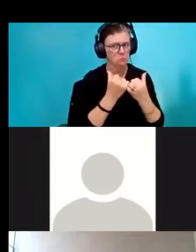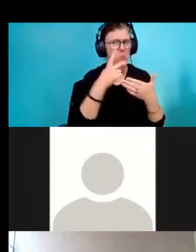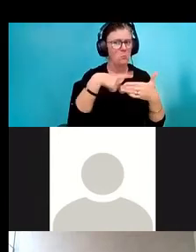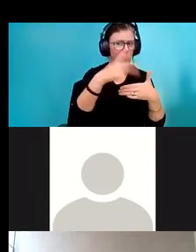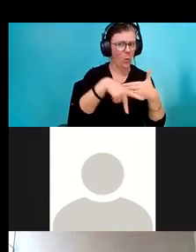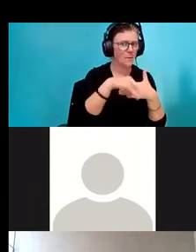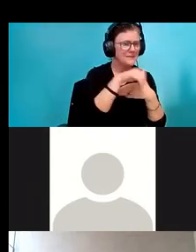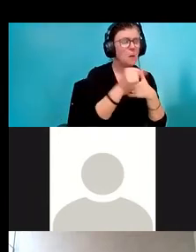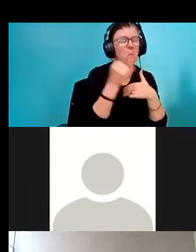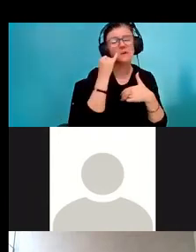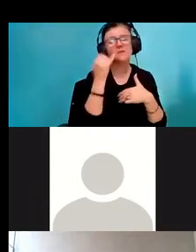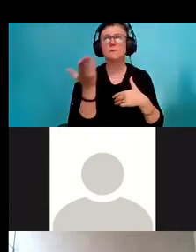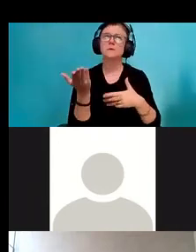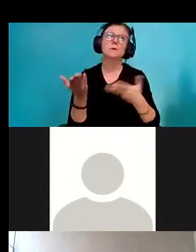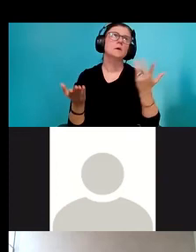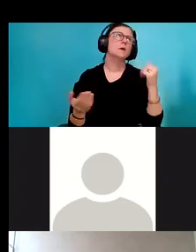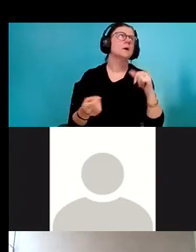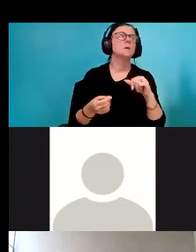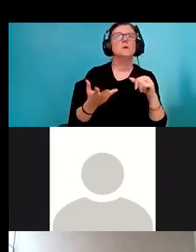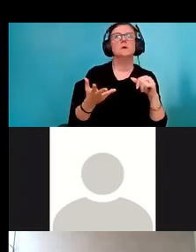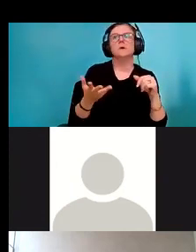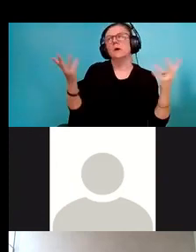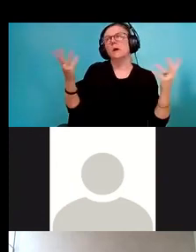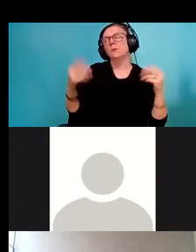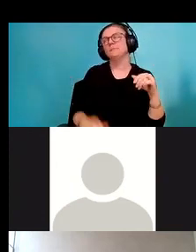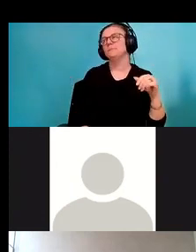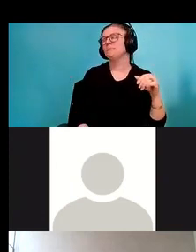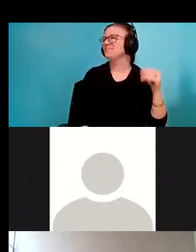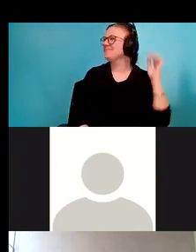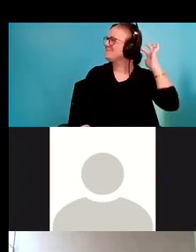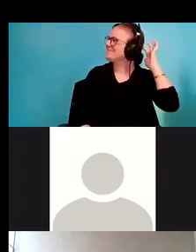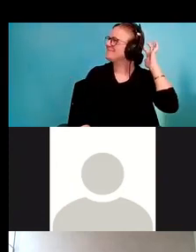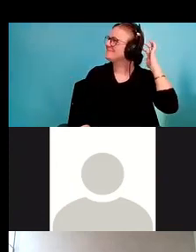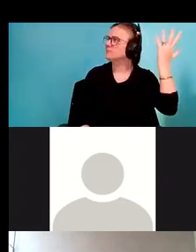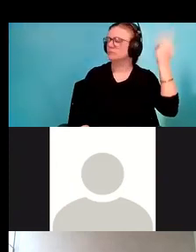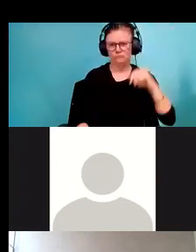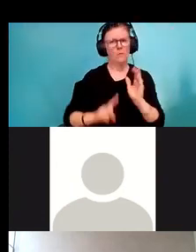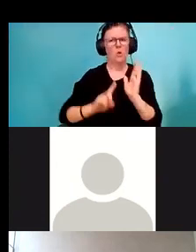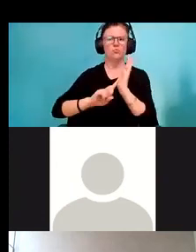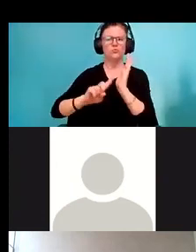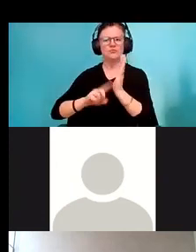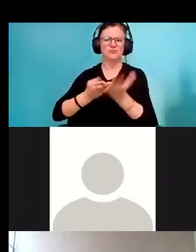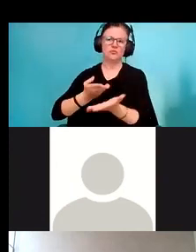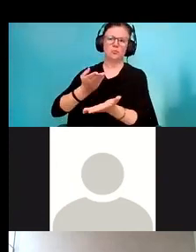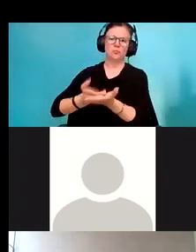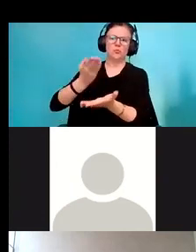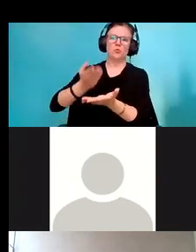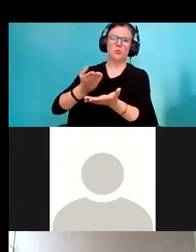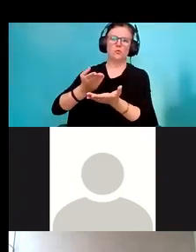for instance, research has shown that this approach is